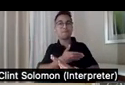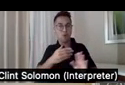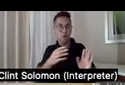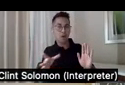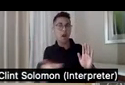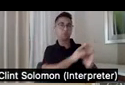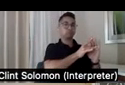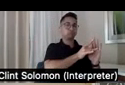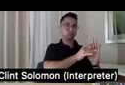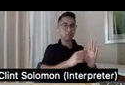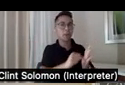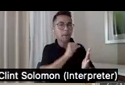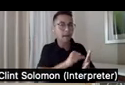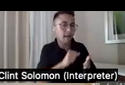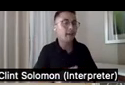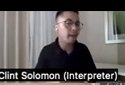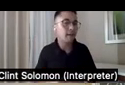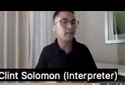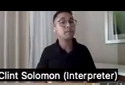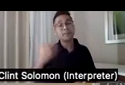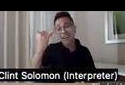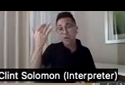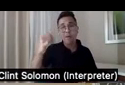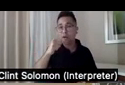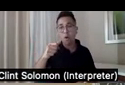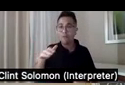and that's why sometimes we don't fully affix it and we leave part of it loose for the child